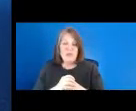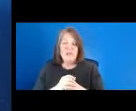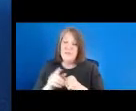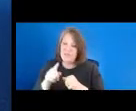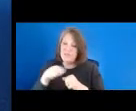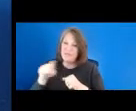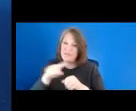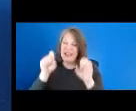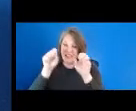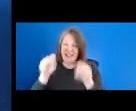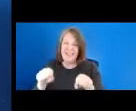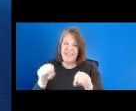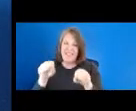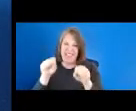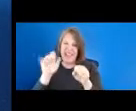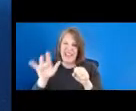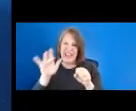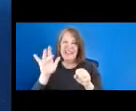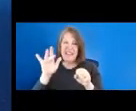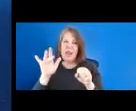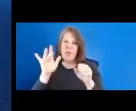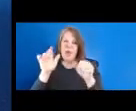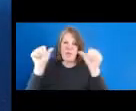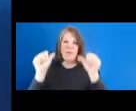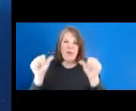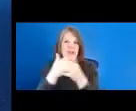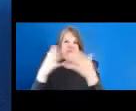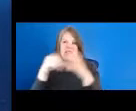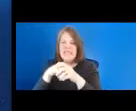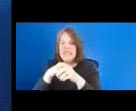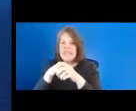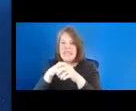the link. Post everything in the system. A presentation, a poster,